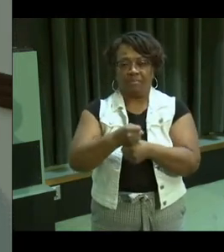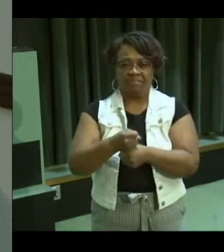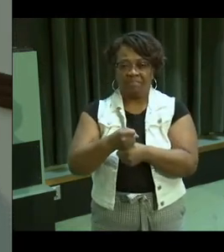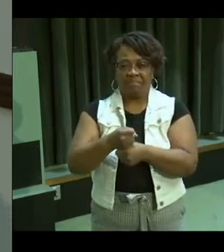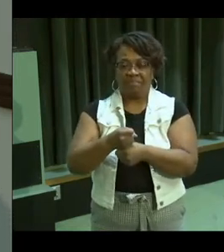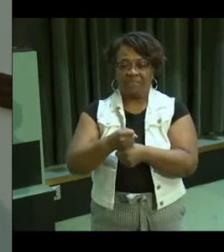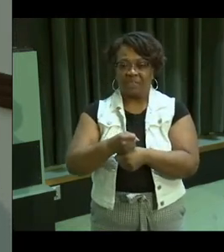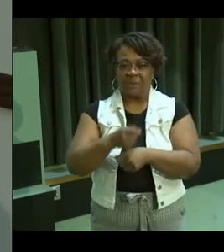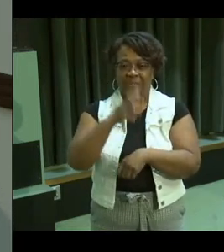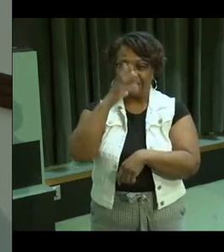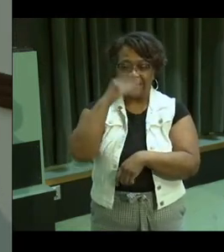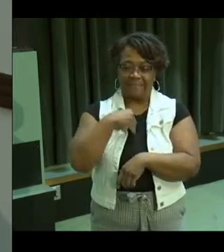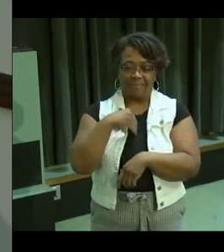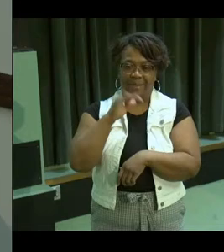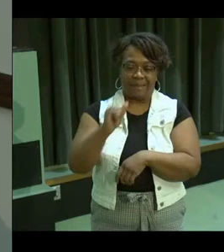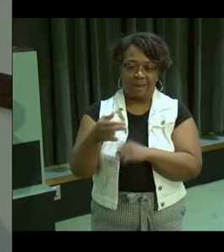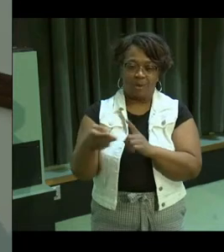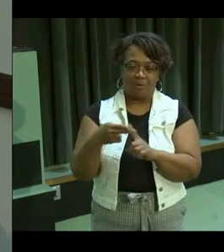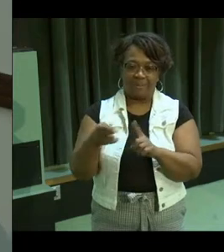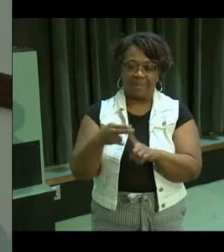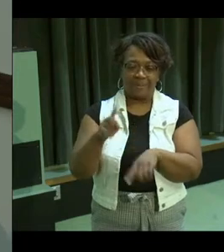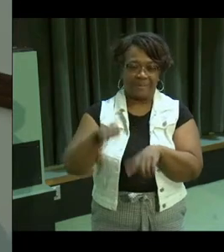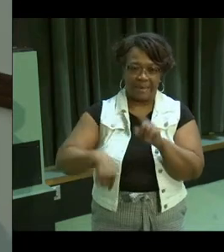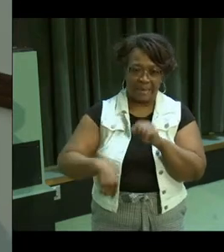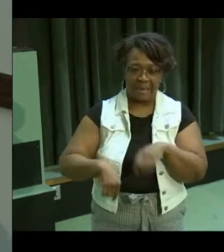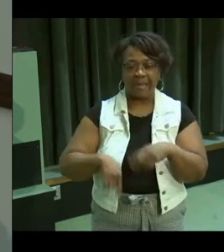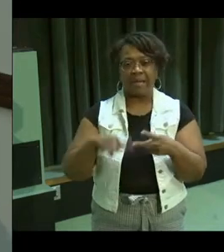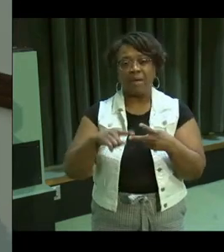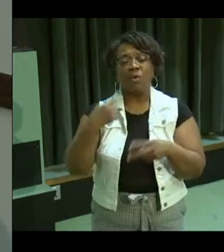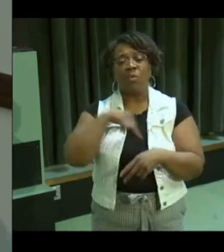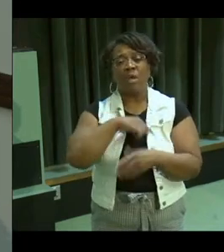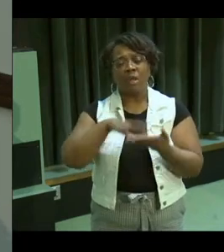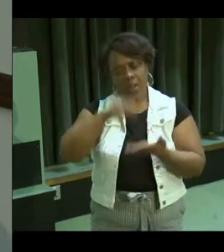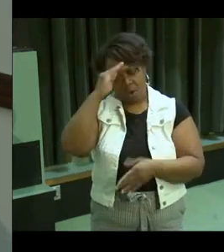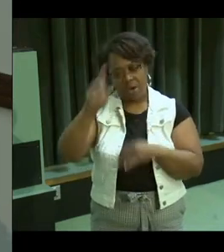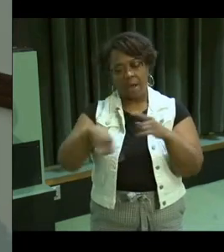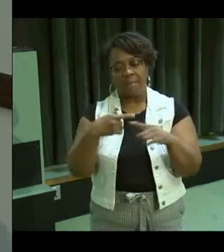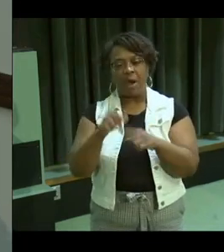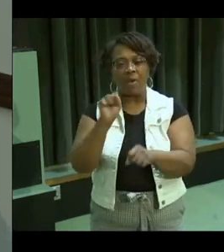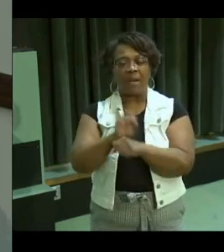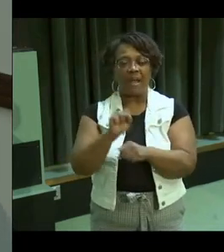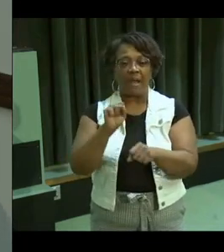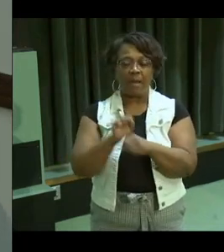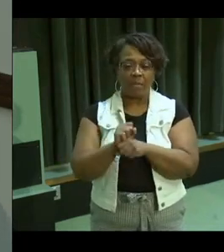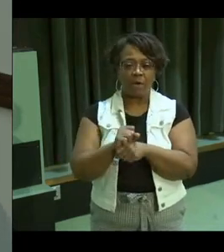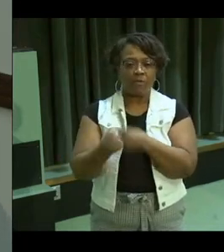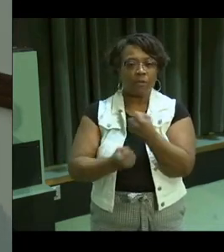hotel. So not only did we not get to stay at the Park Plaza Hotel, we learned about labor